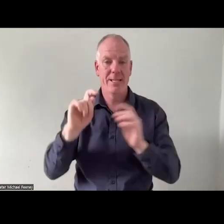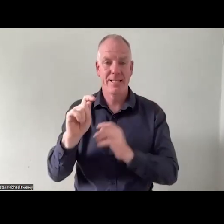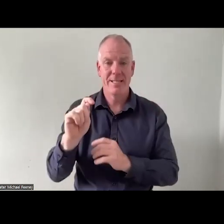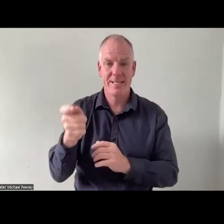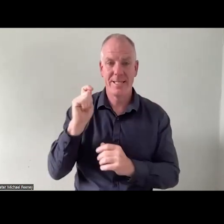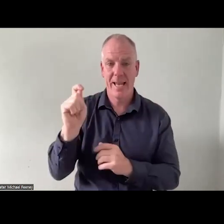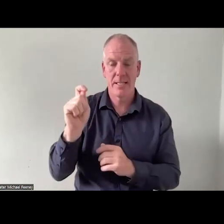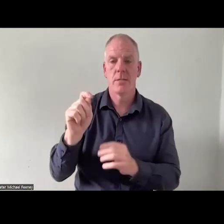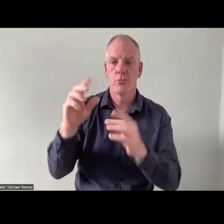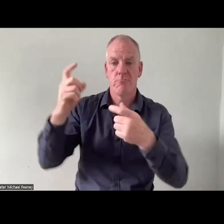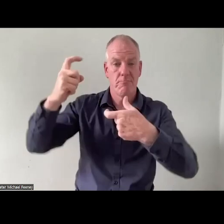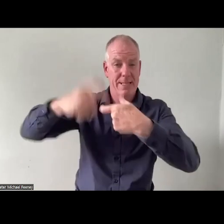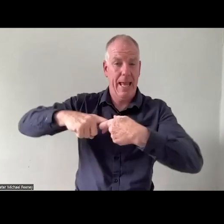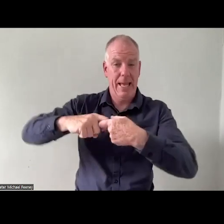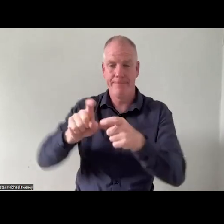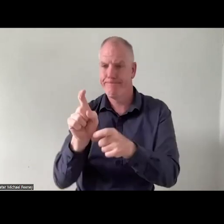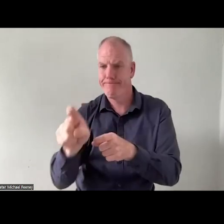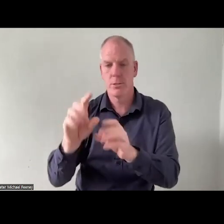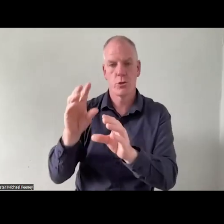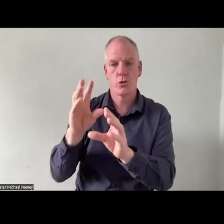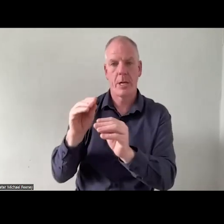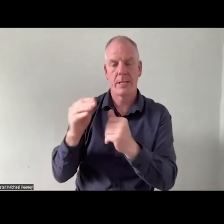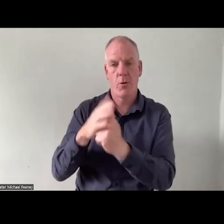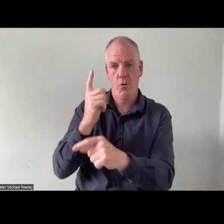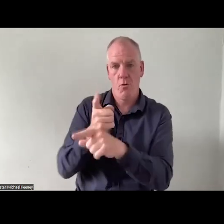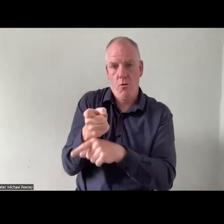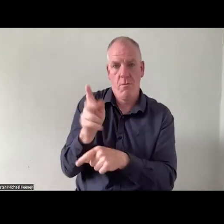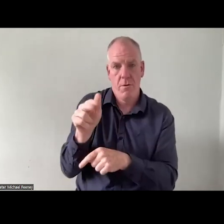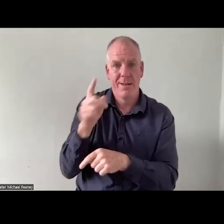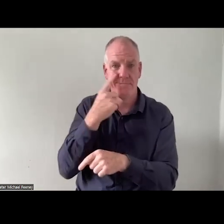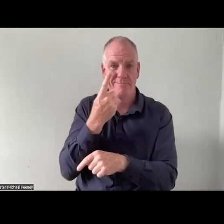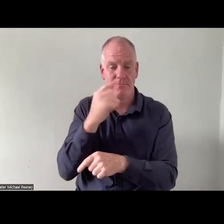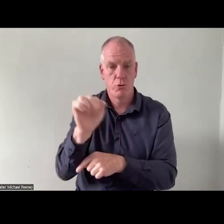an external link to access the captioning transcript.